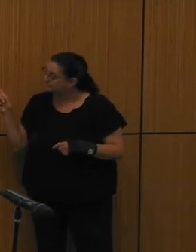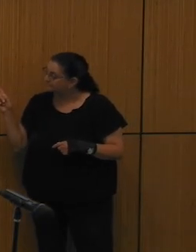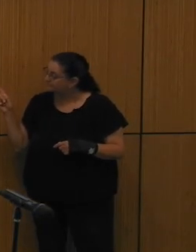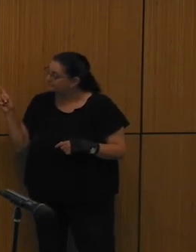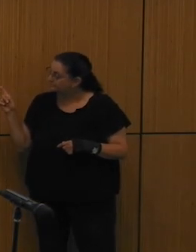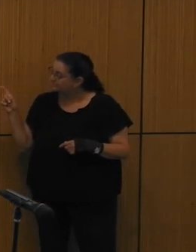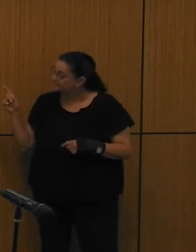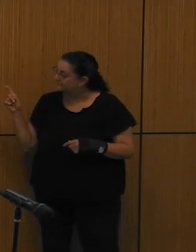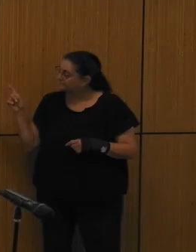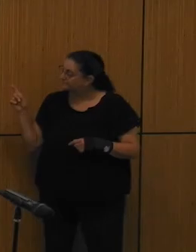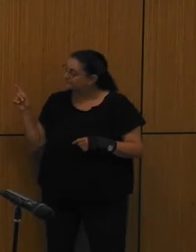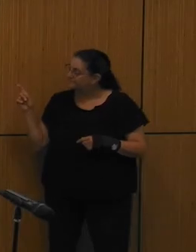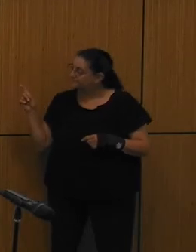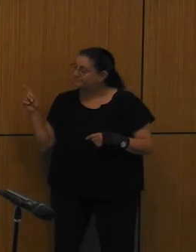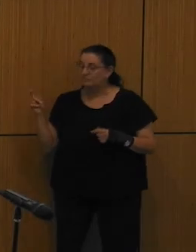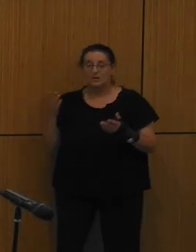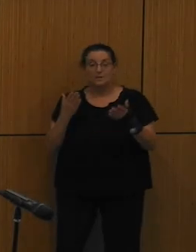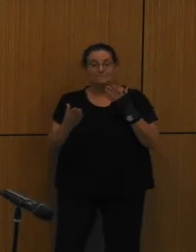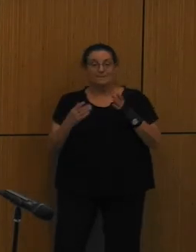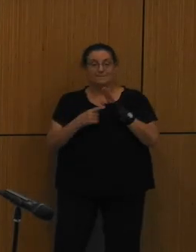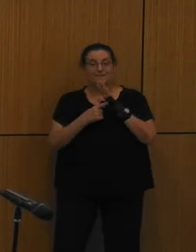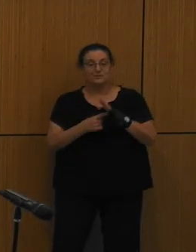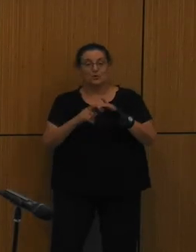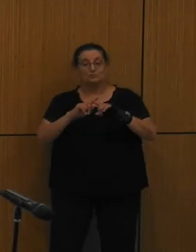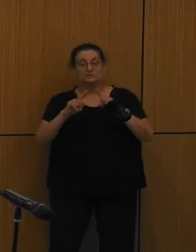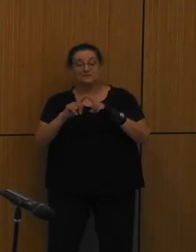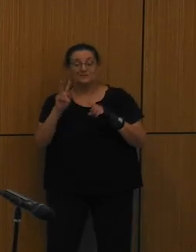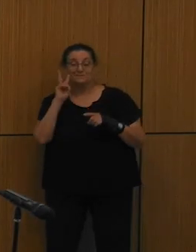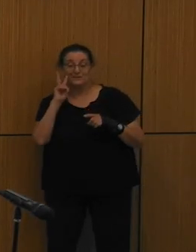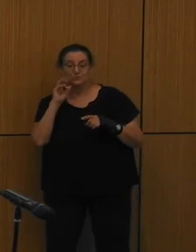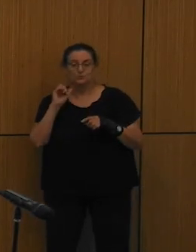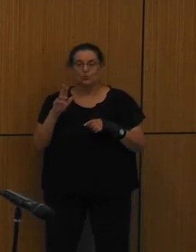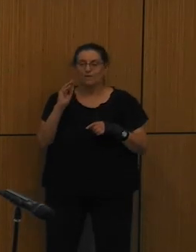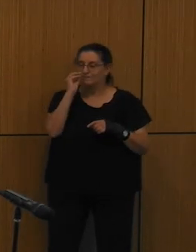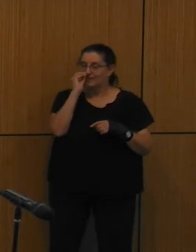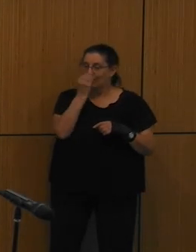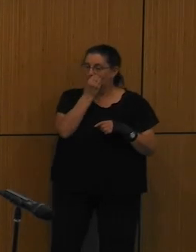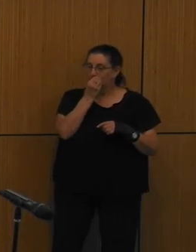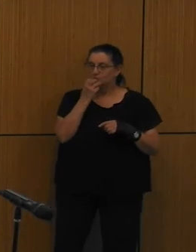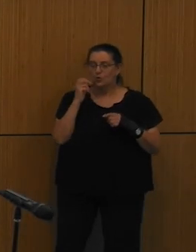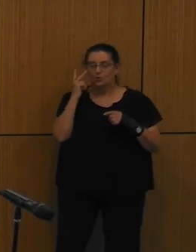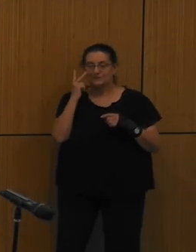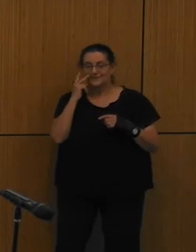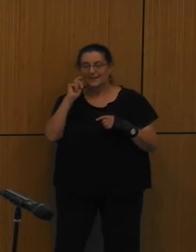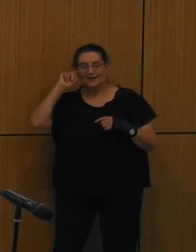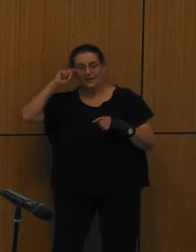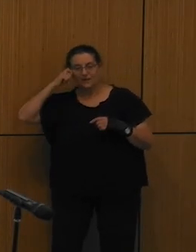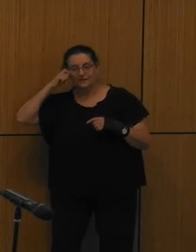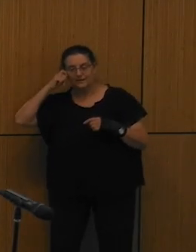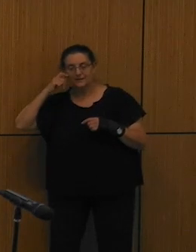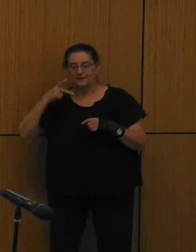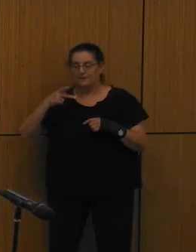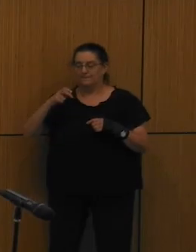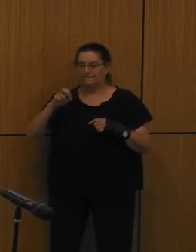by imaging a bunch of different vegetables and fruits and flowers. Right. So you're looking at an onion, a persimmon and a pomegranate.